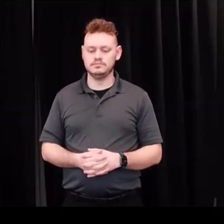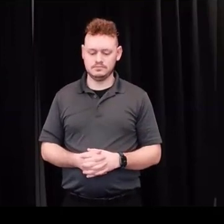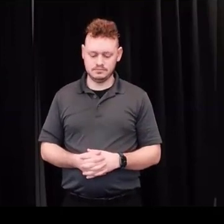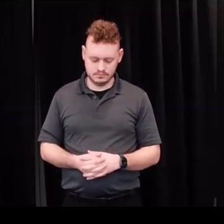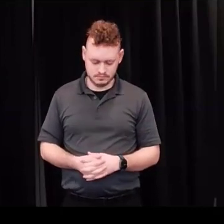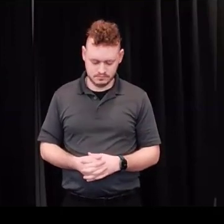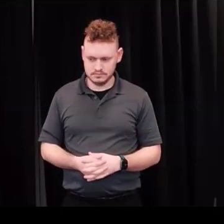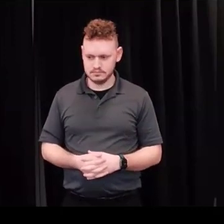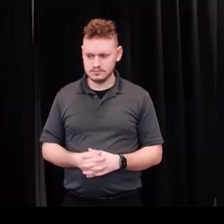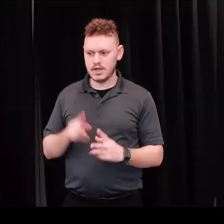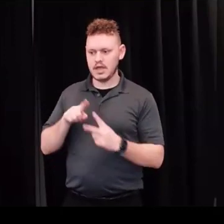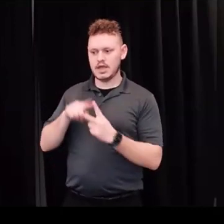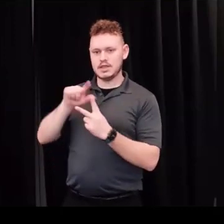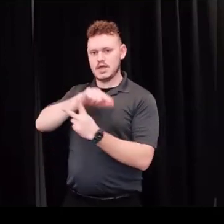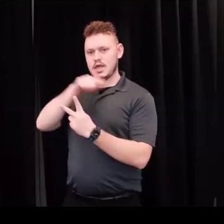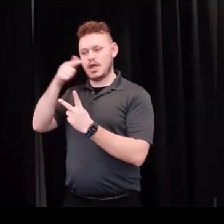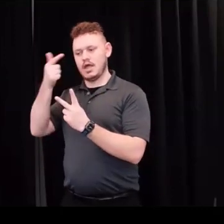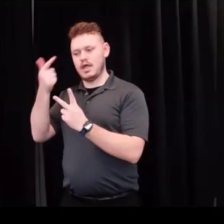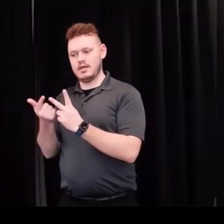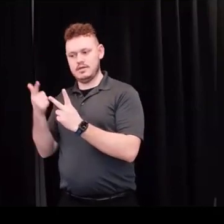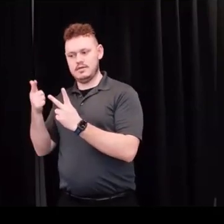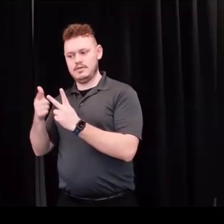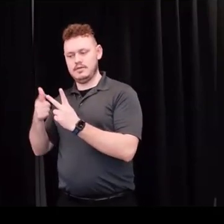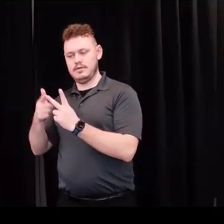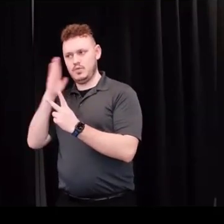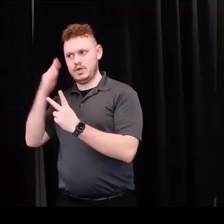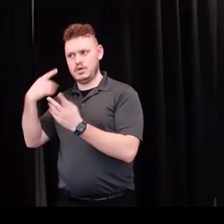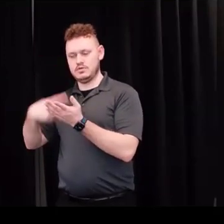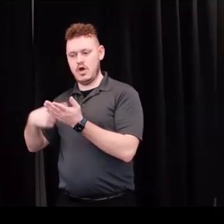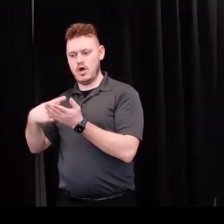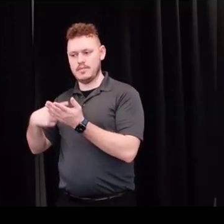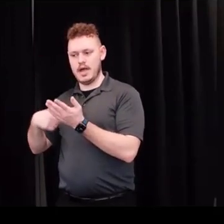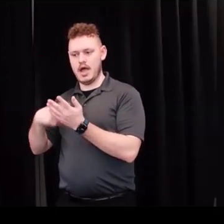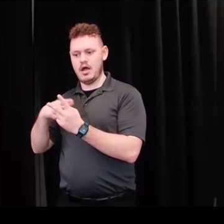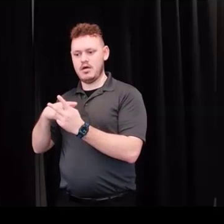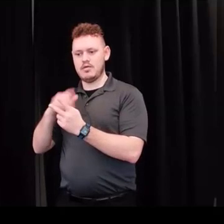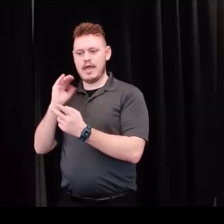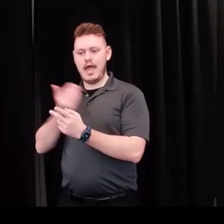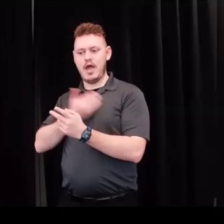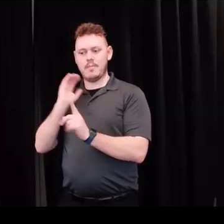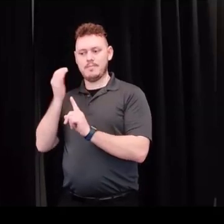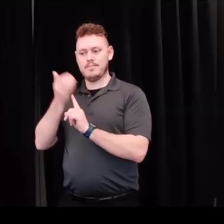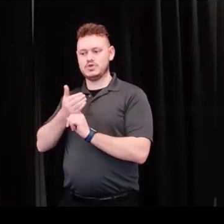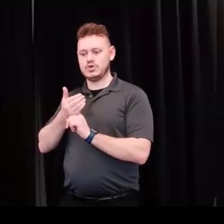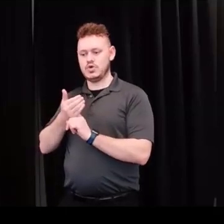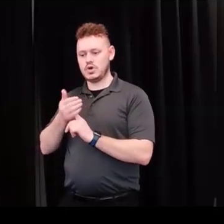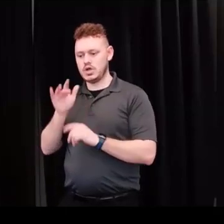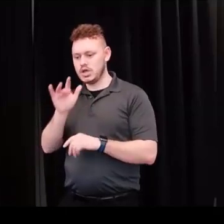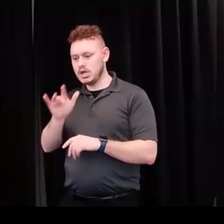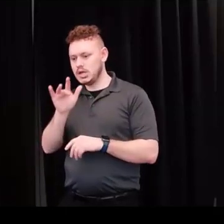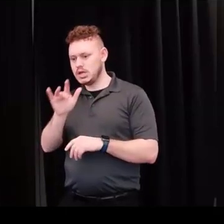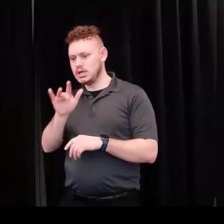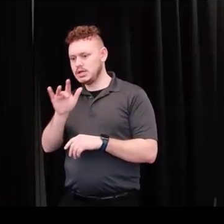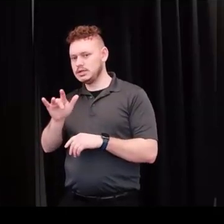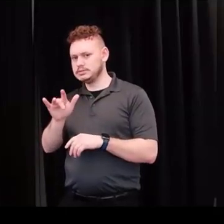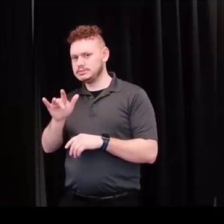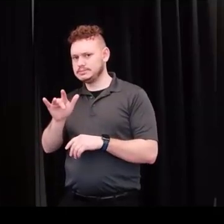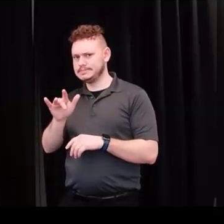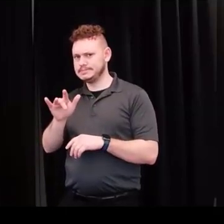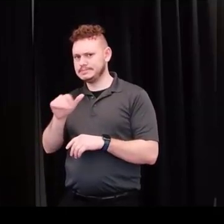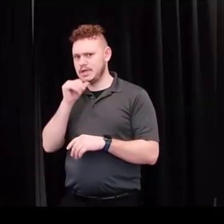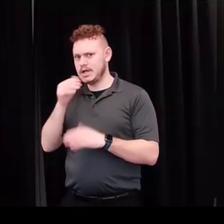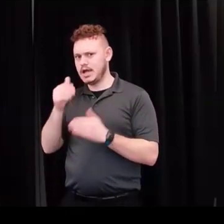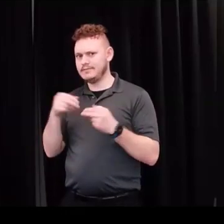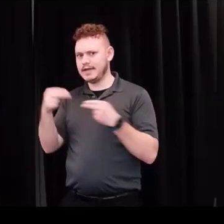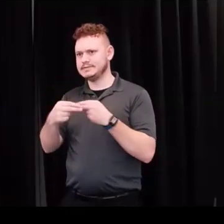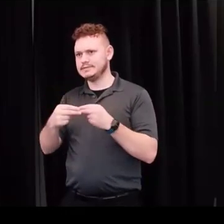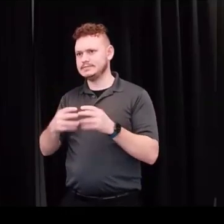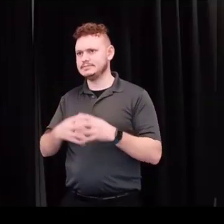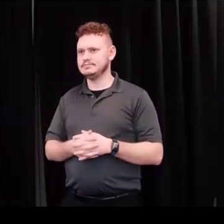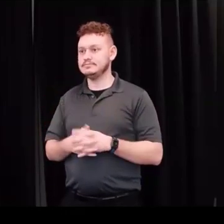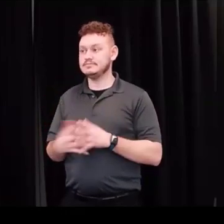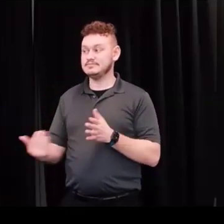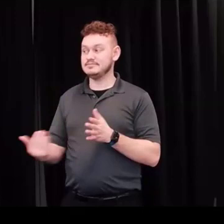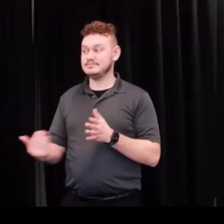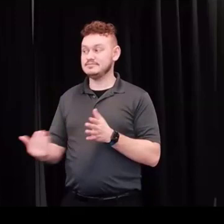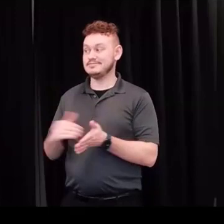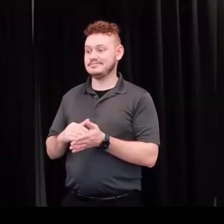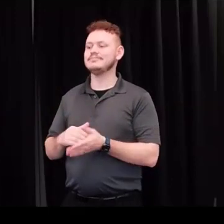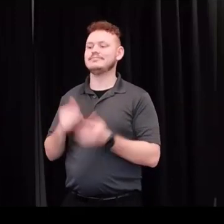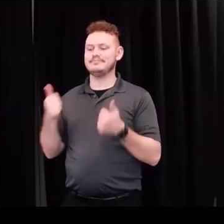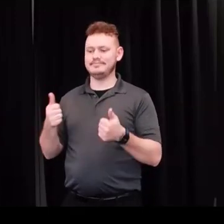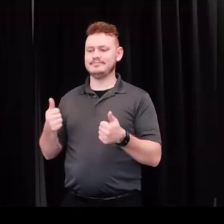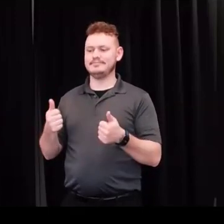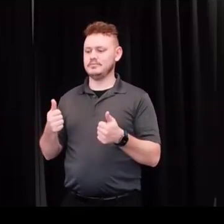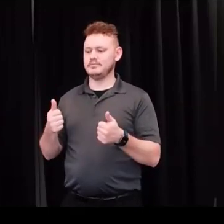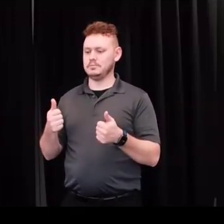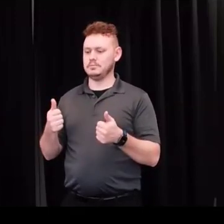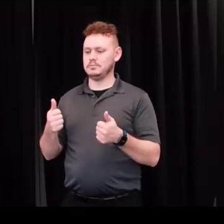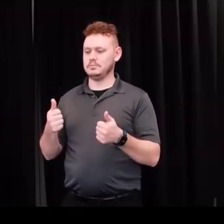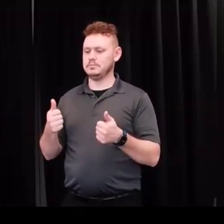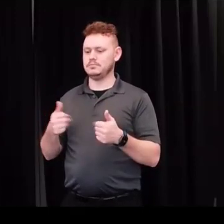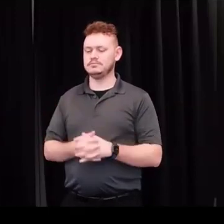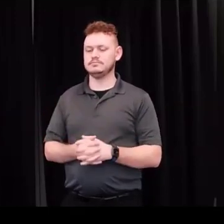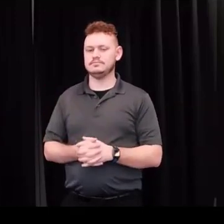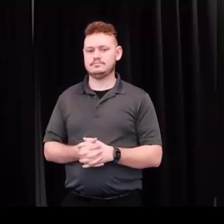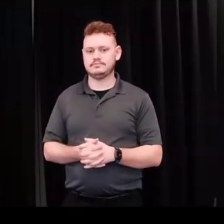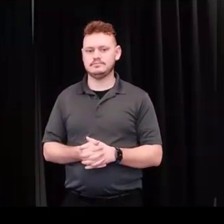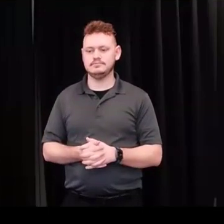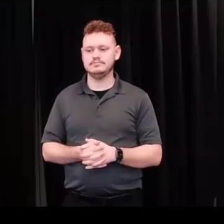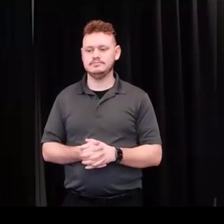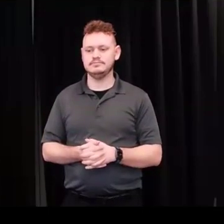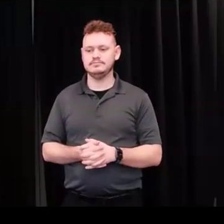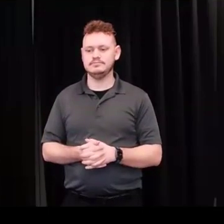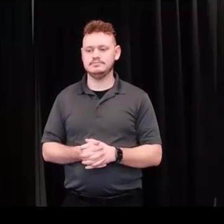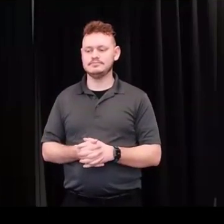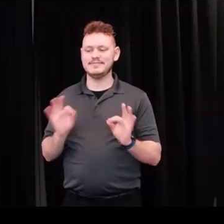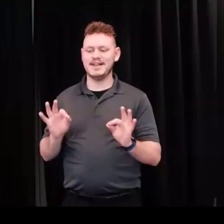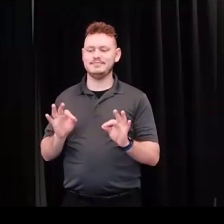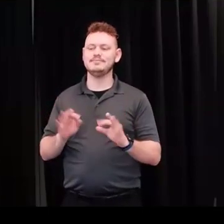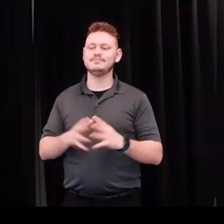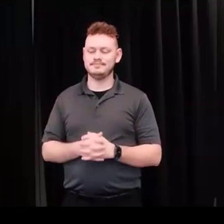Lindsey is going to talk about our persona, but it's not advancing. There we go. There it goes.